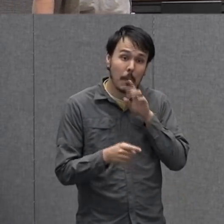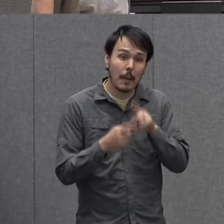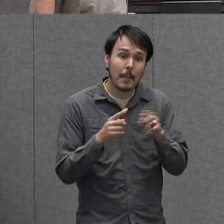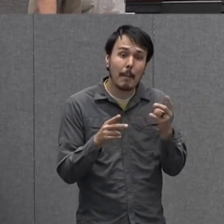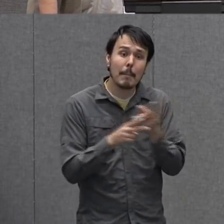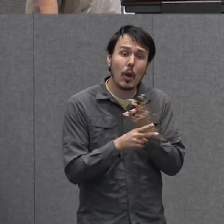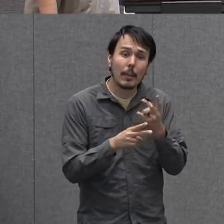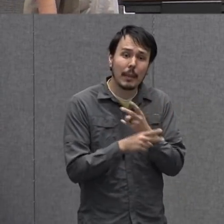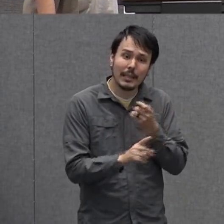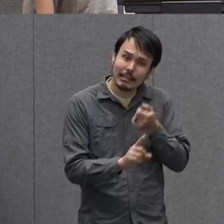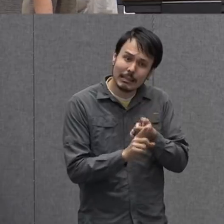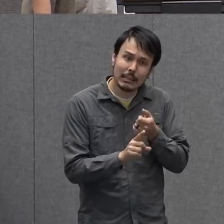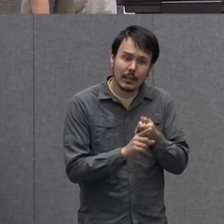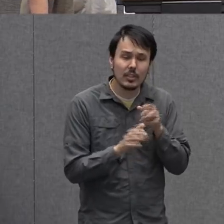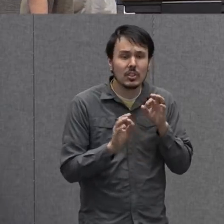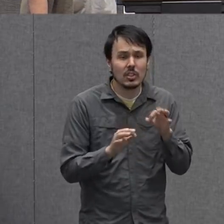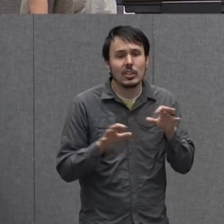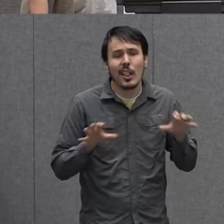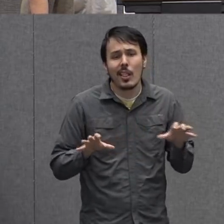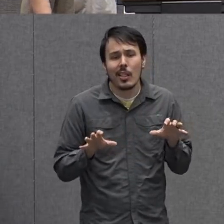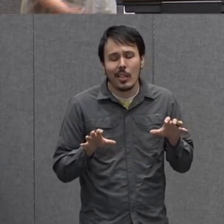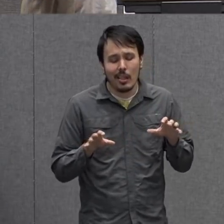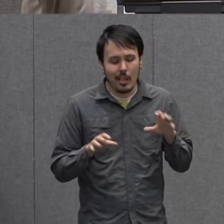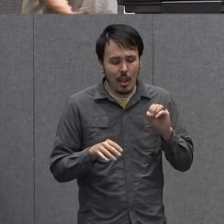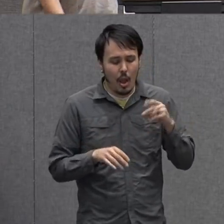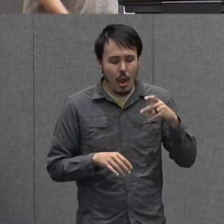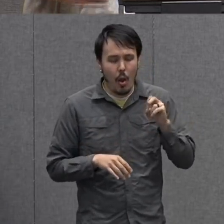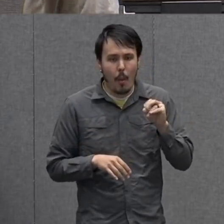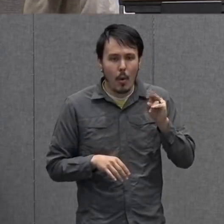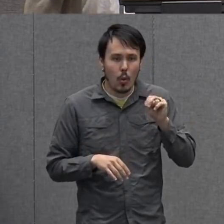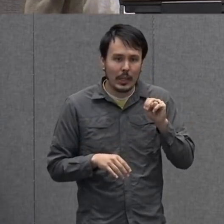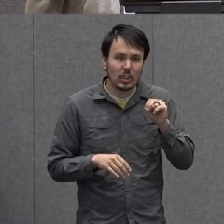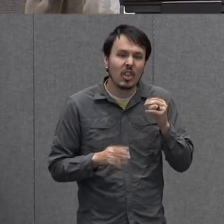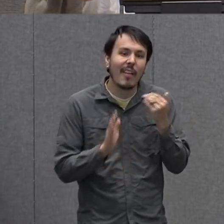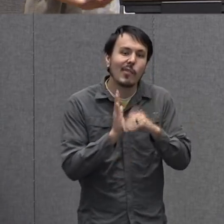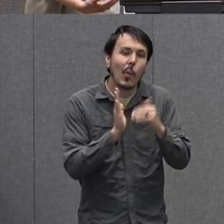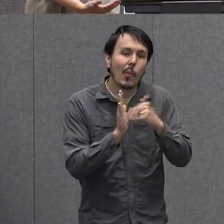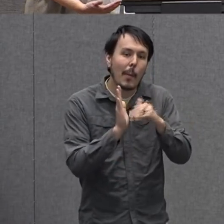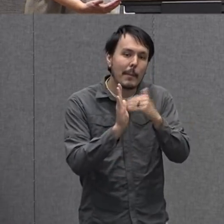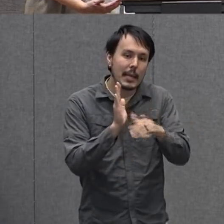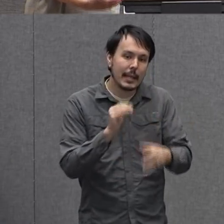that's just the operation of repeated addition. We talked a lot about repeating that same number,